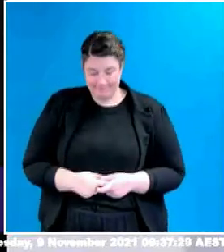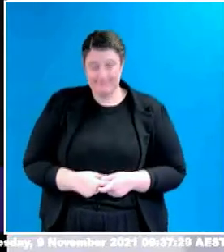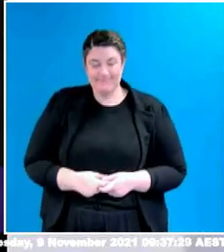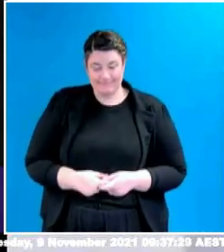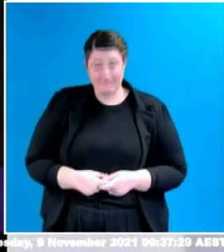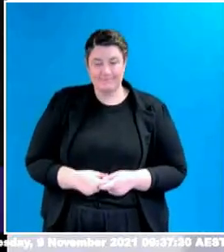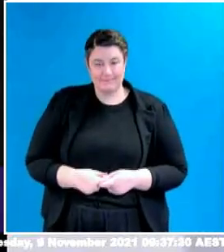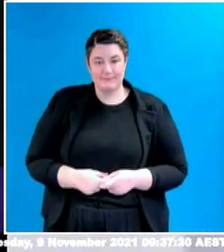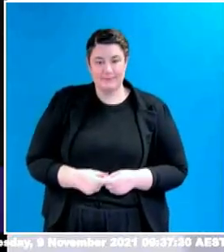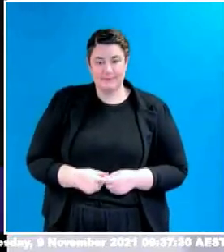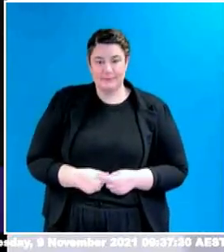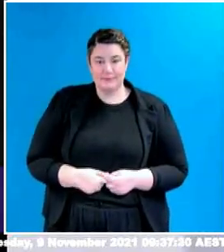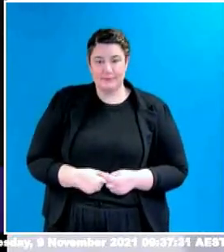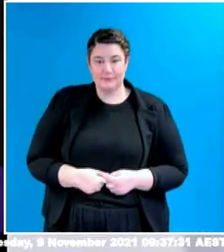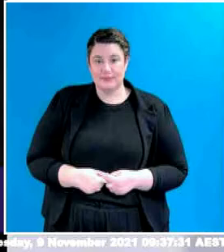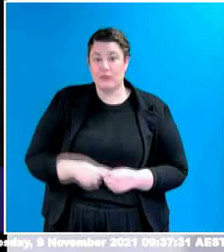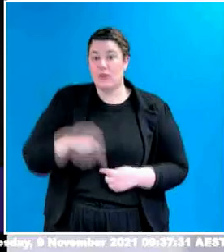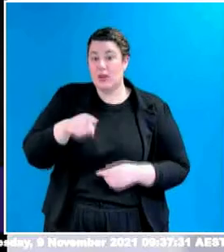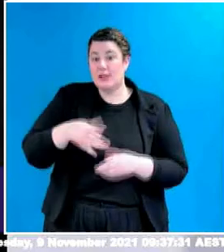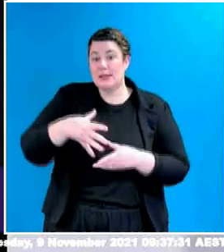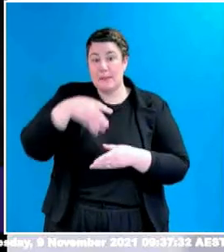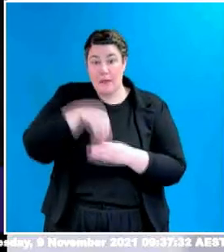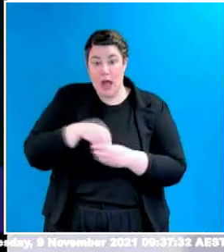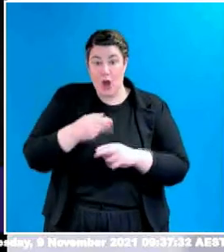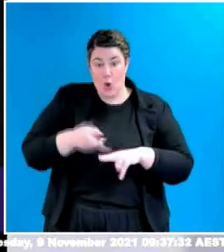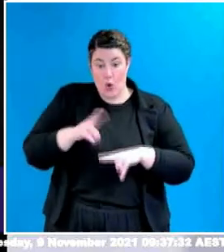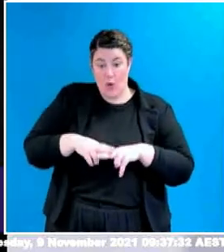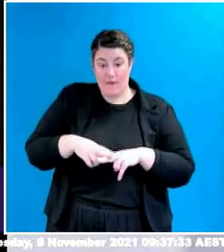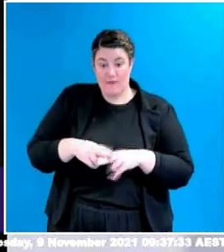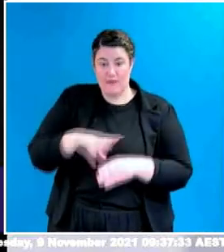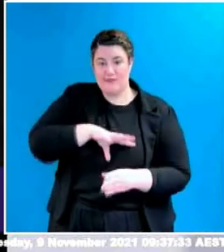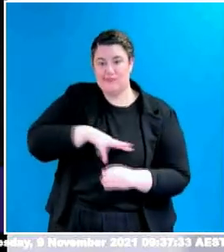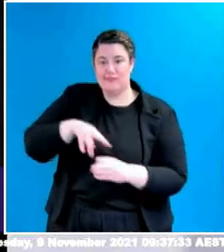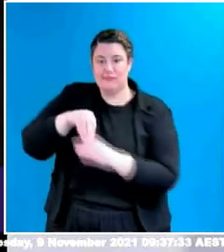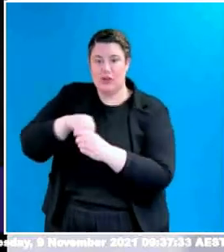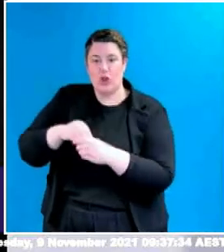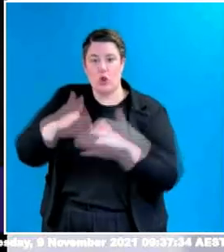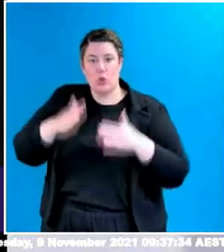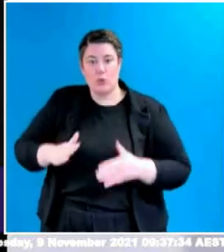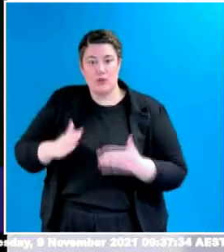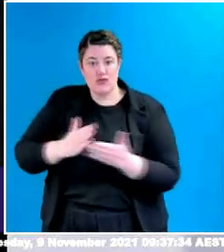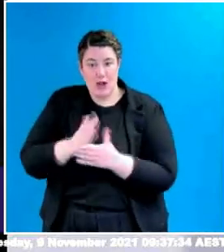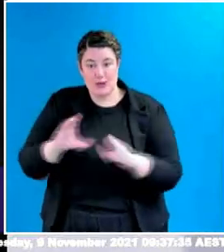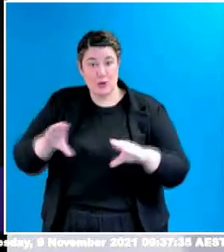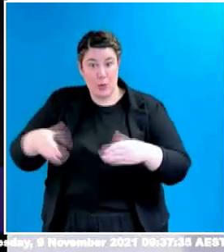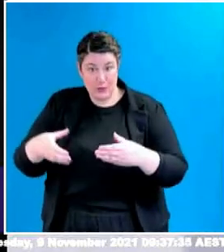That role is part of the ACT Human Rights Commission? It is.